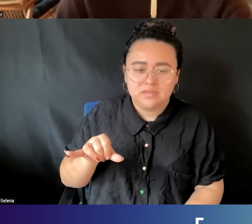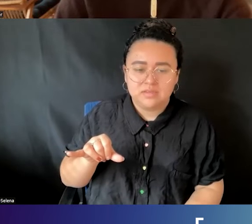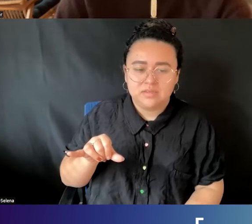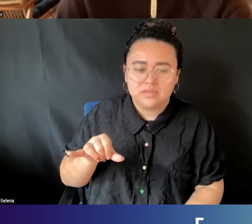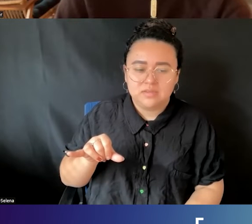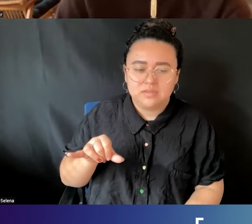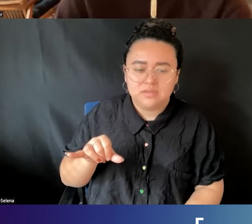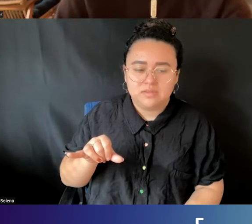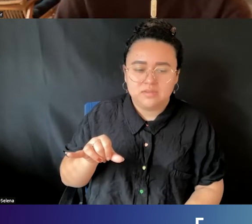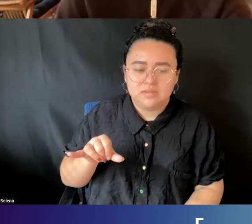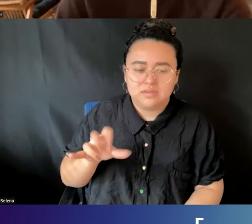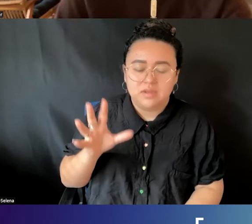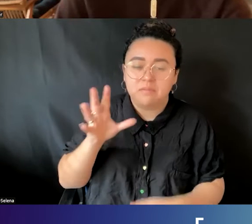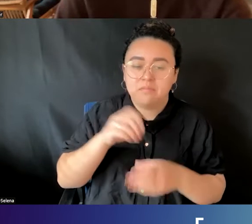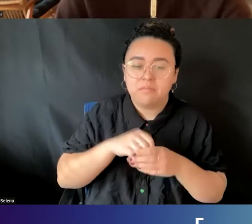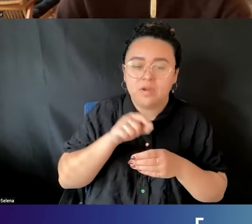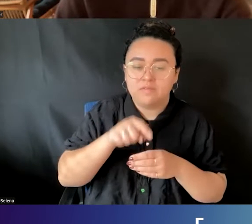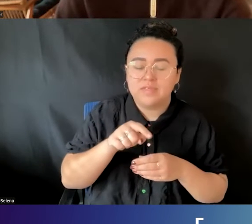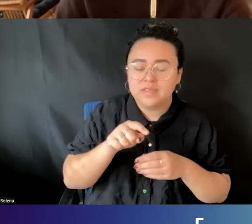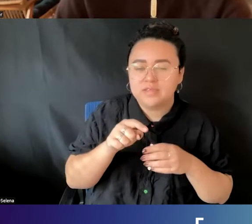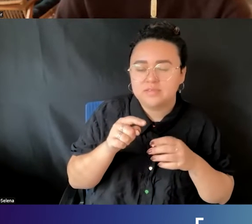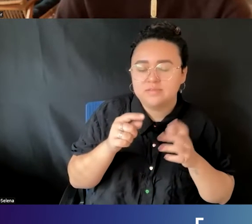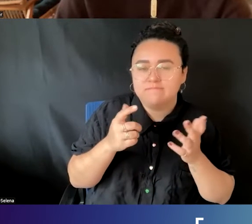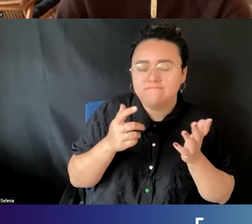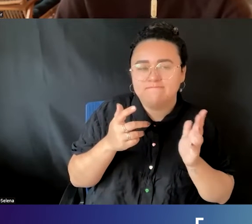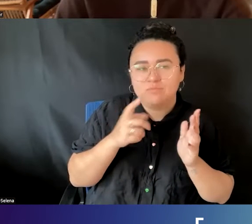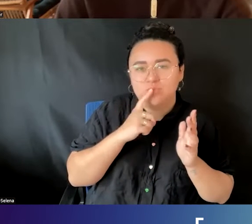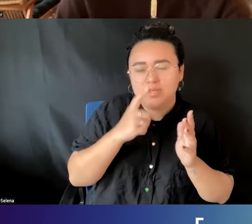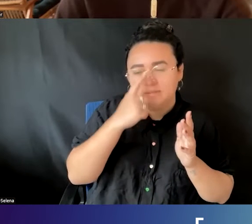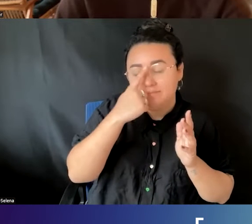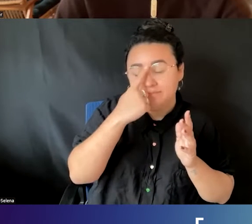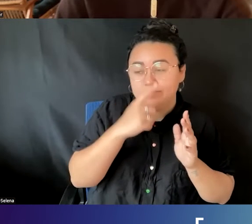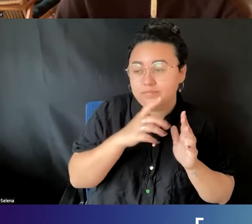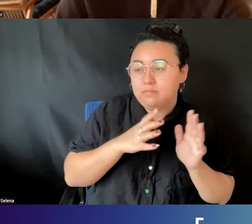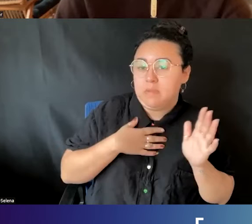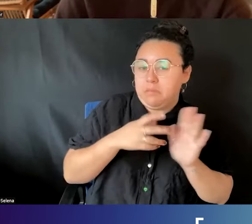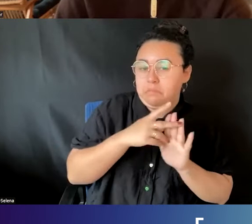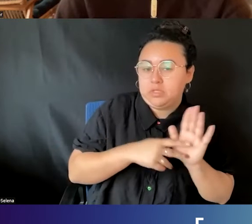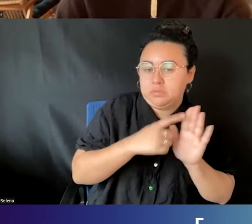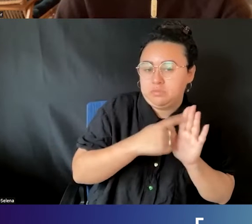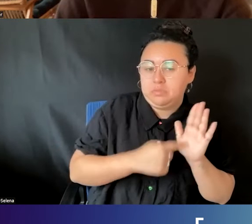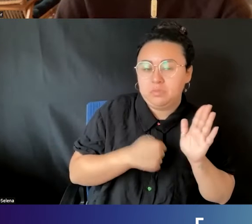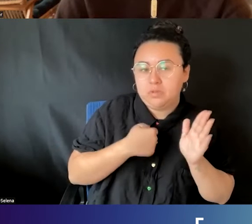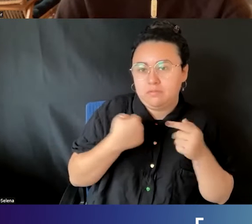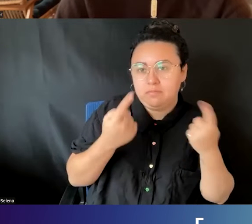It's part of this ethos that I've been learning, you know, now later in my career that, look, it's not about the distributors